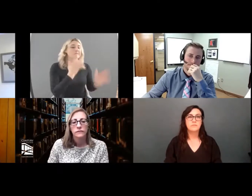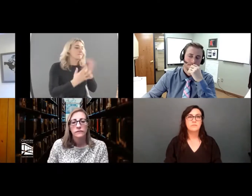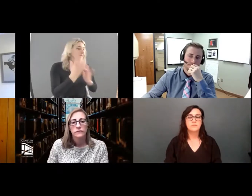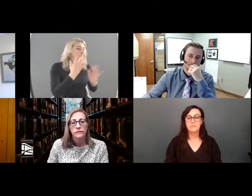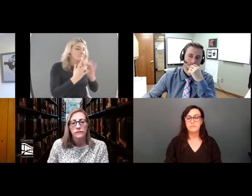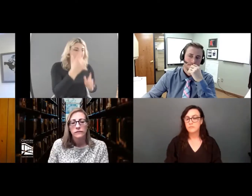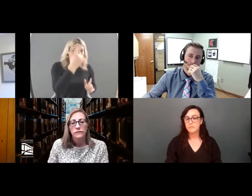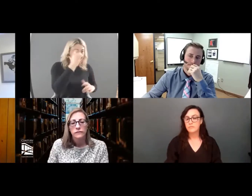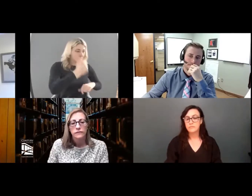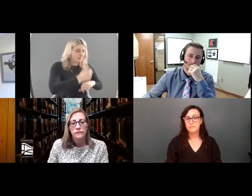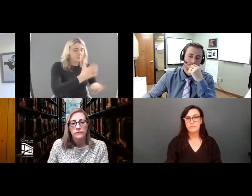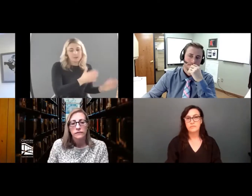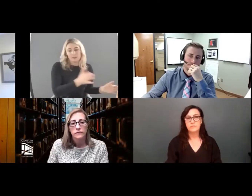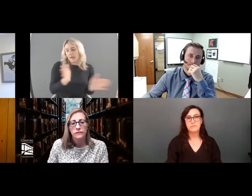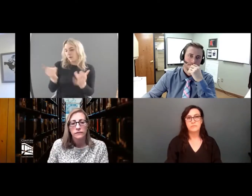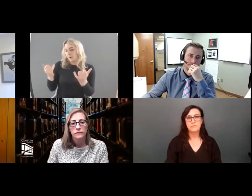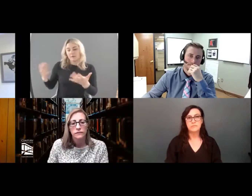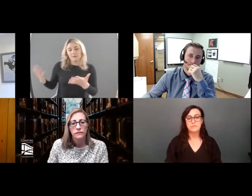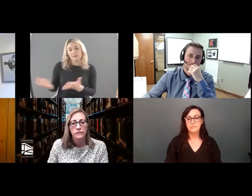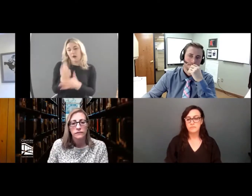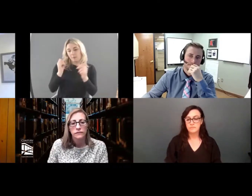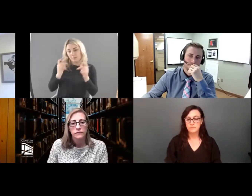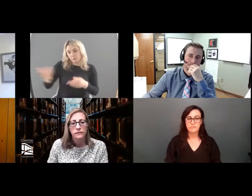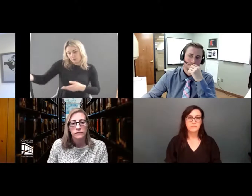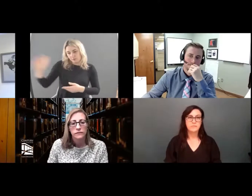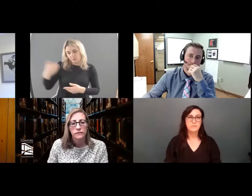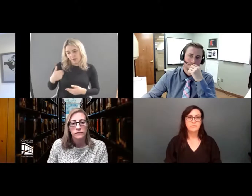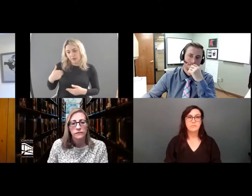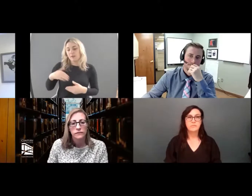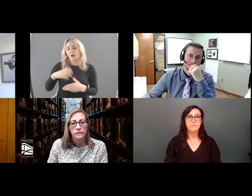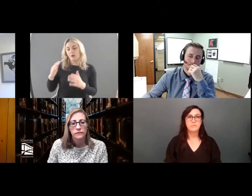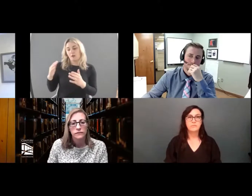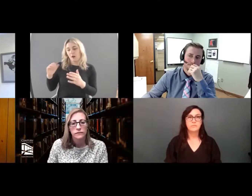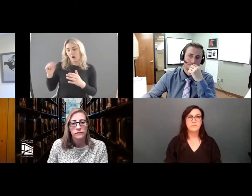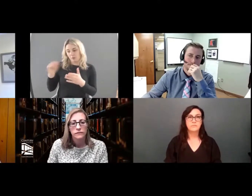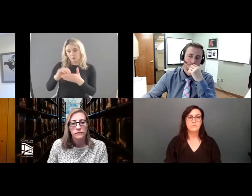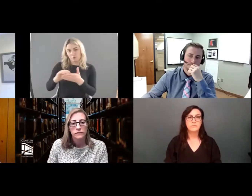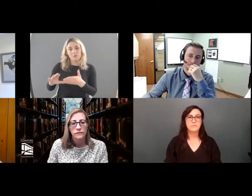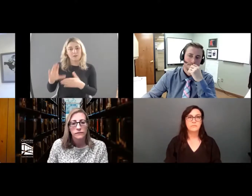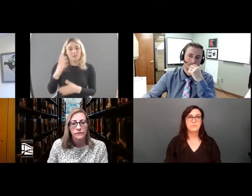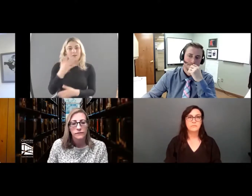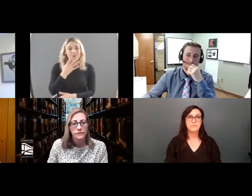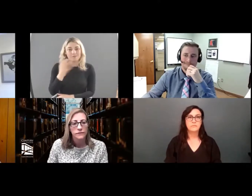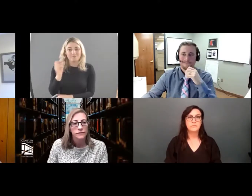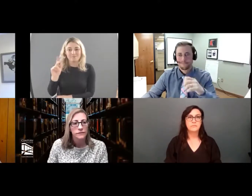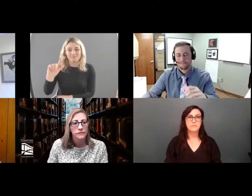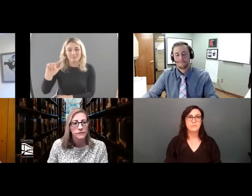in our fellow students of color. So thank you.